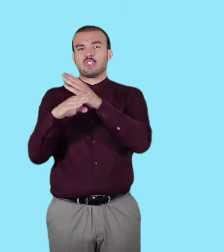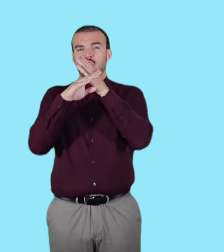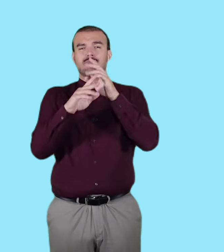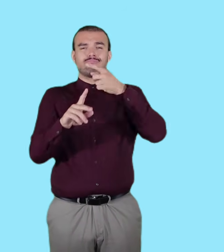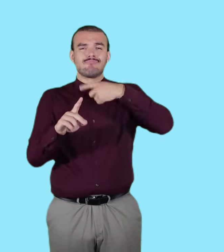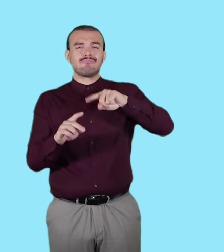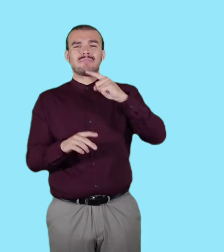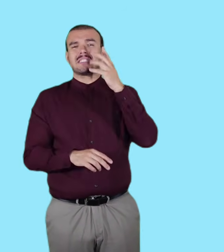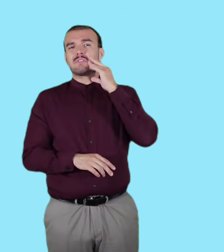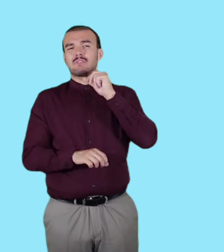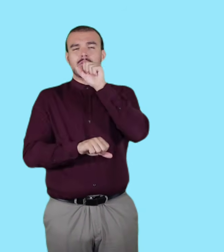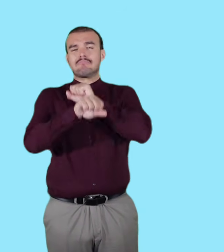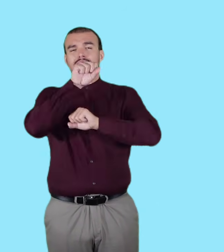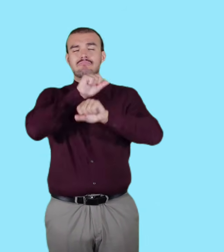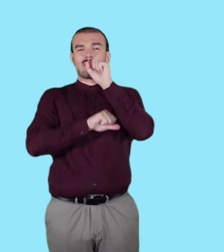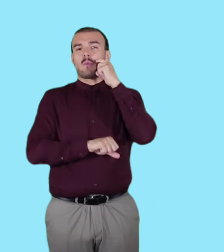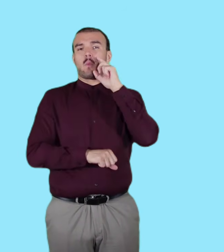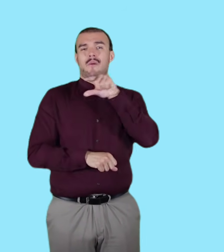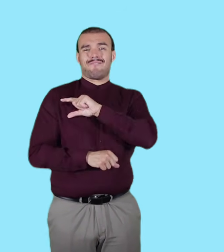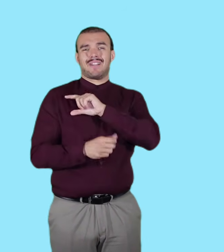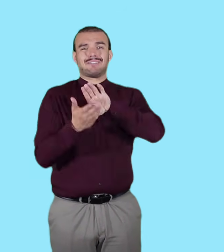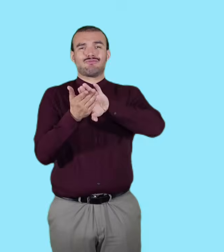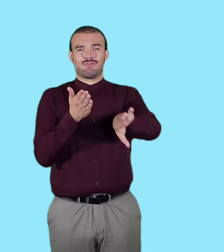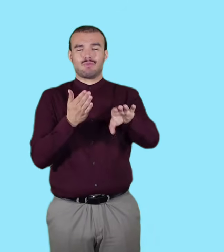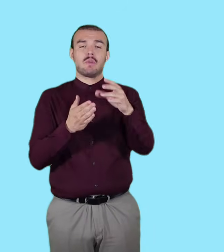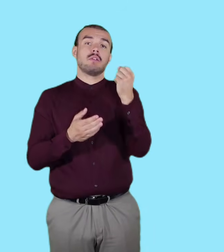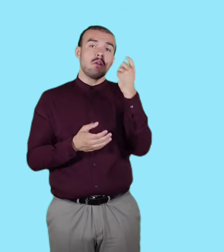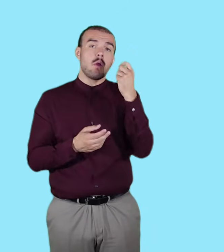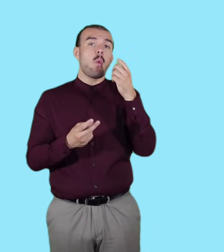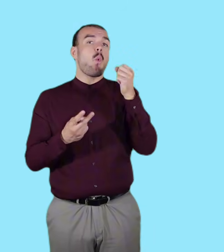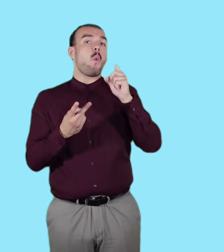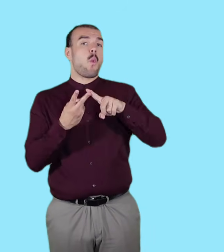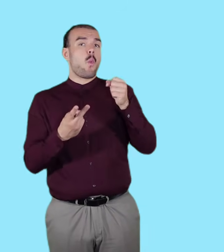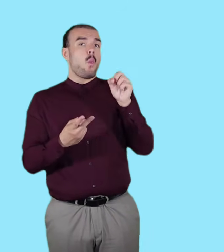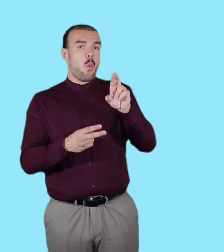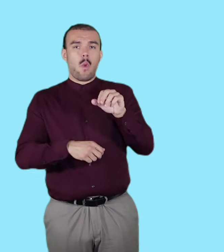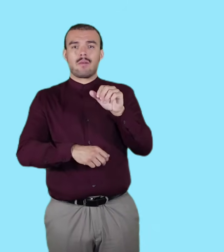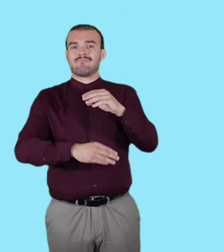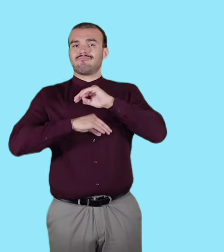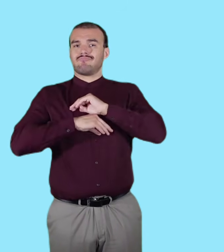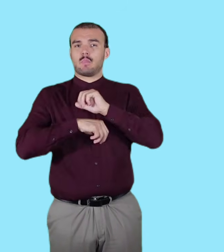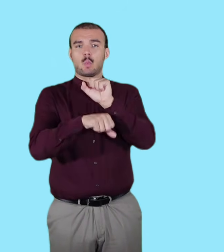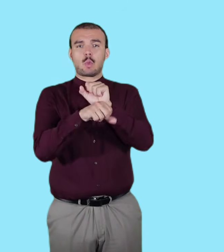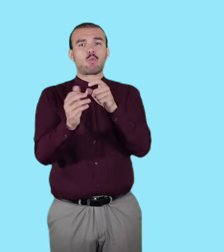in qualifying for an exemption or in meeting the work requirements,